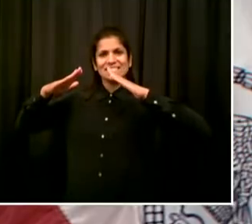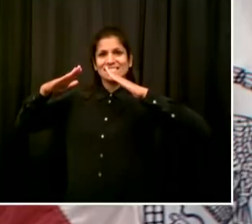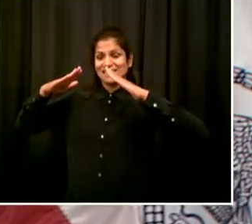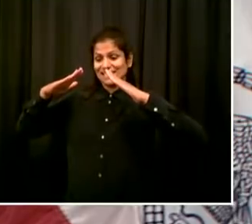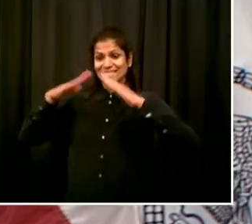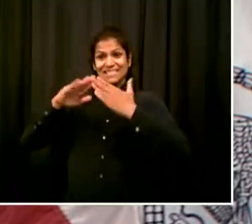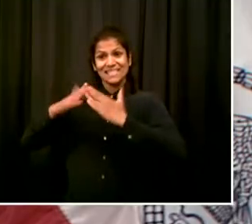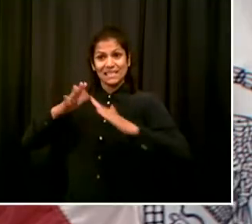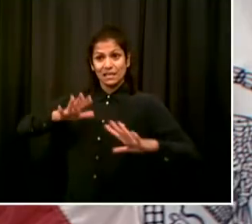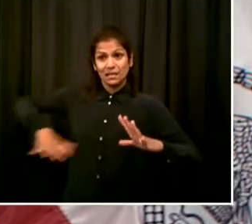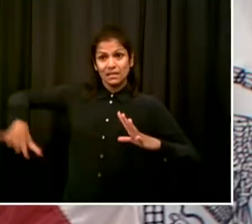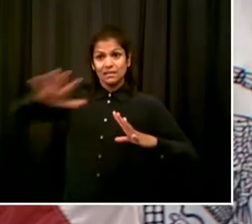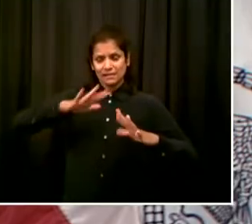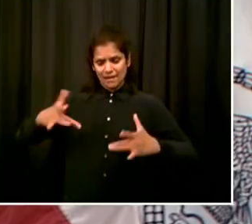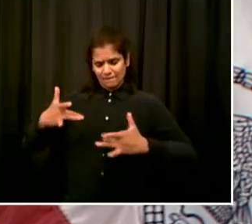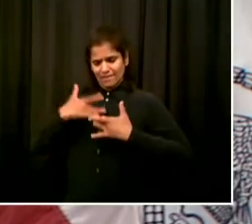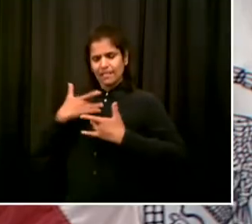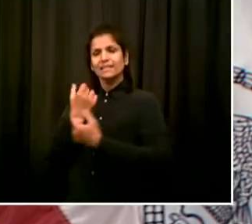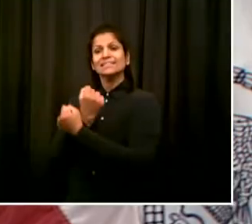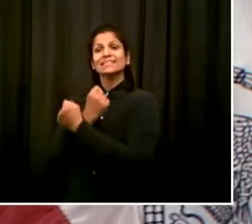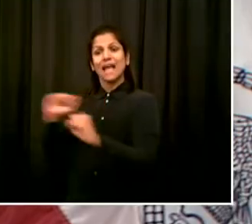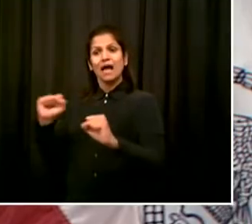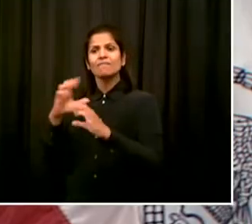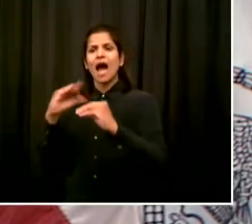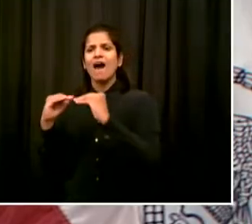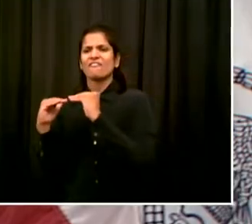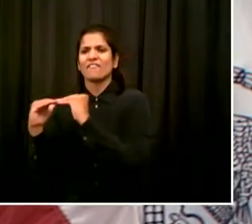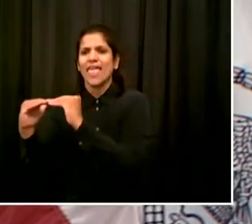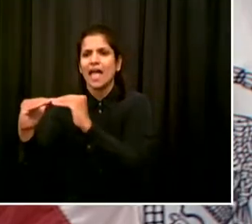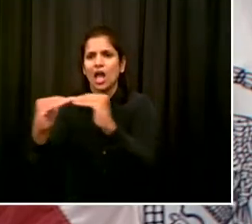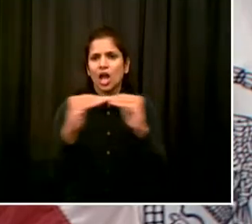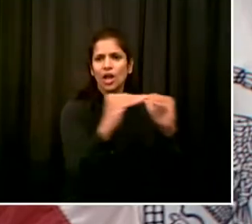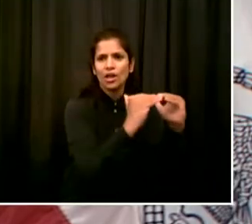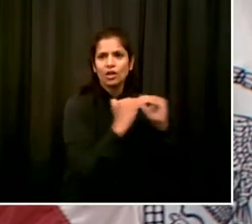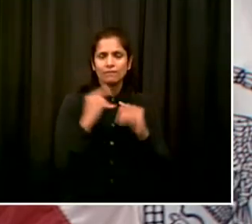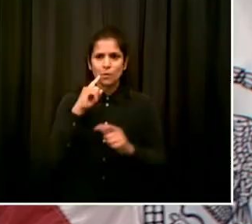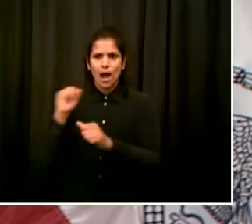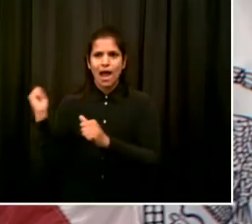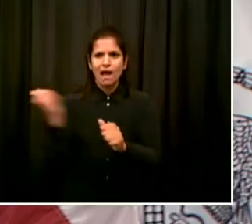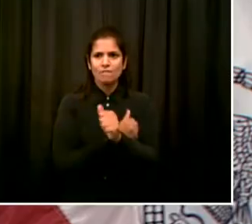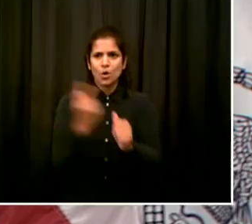NEW YORKERS FEEL LIKE. THEY WNTA SAA FE AND FAIR CITY. THEY APPRECIATE THAT OUR POLICE